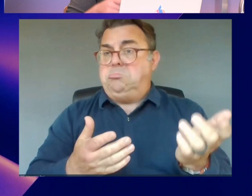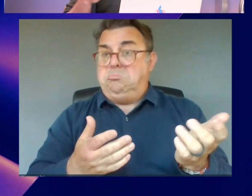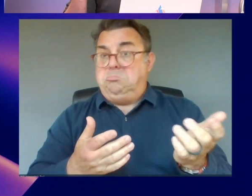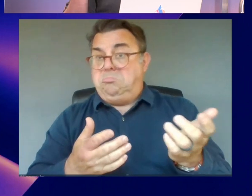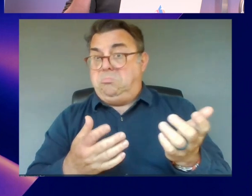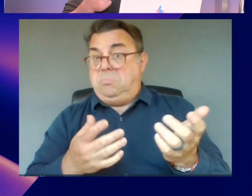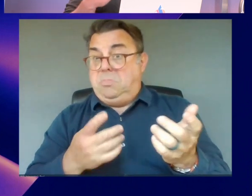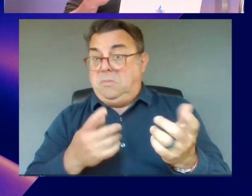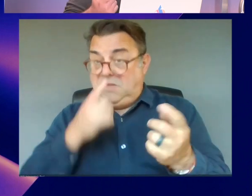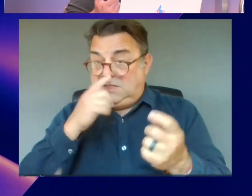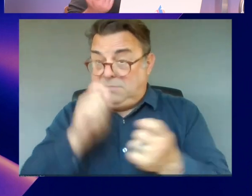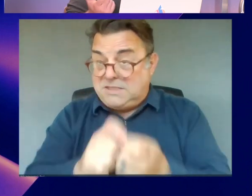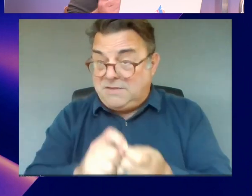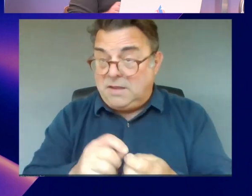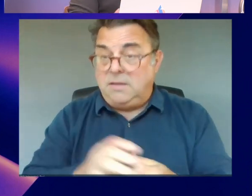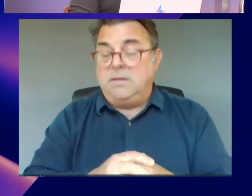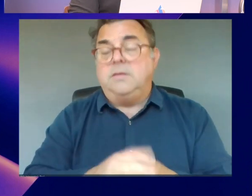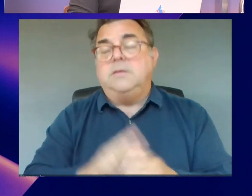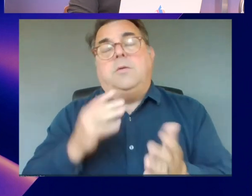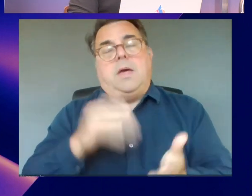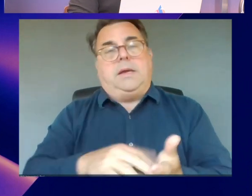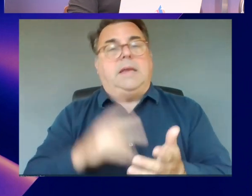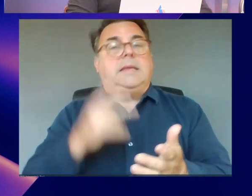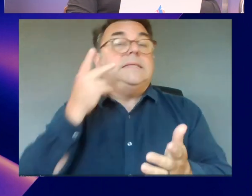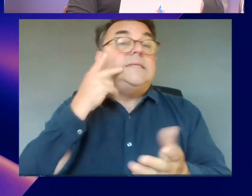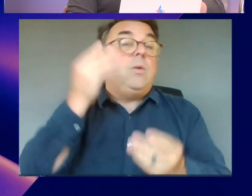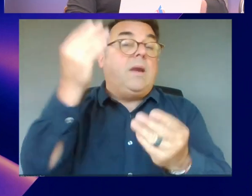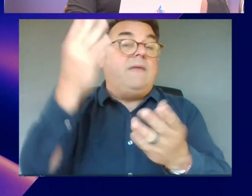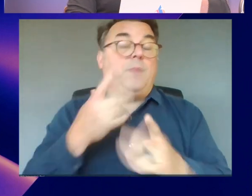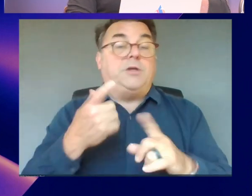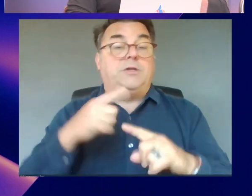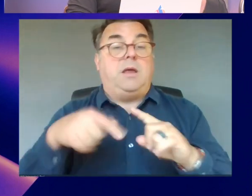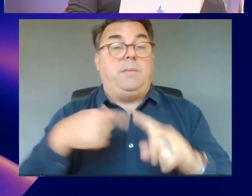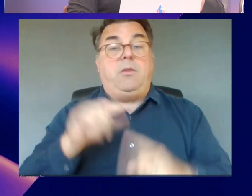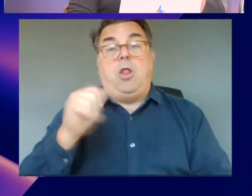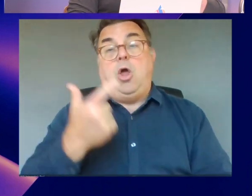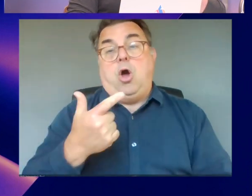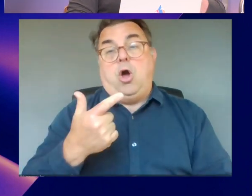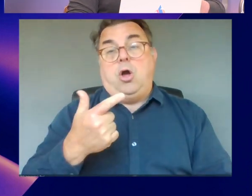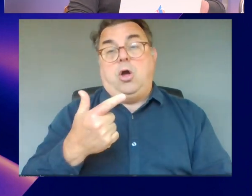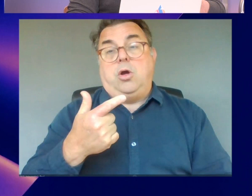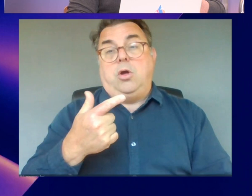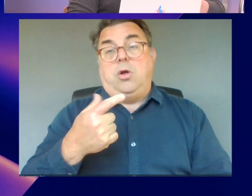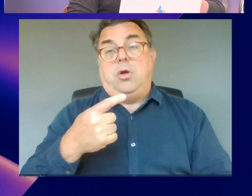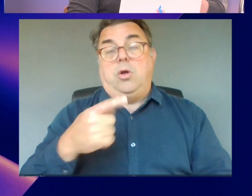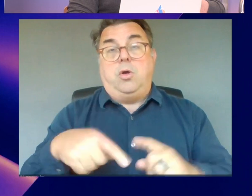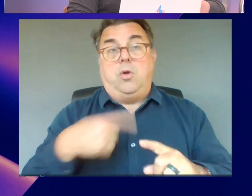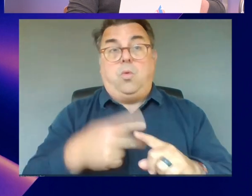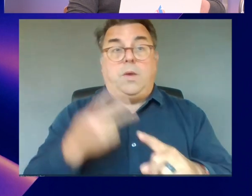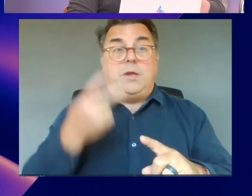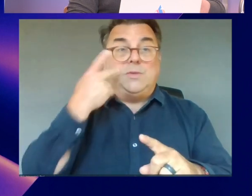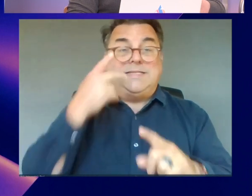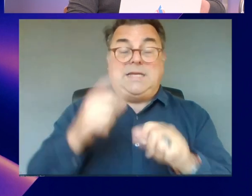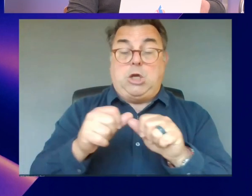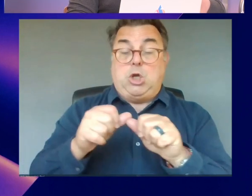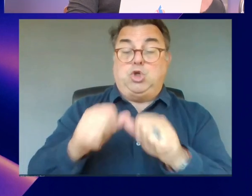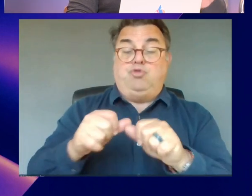So again, let's see if we've got any information on logs. So the moment you saw a duration Lambda anomaly pop up,